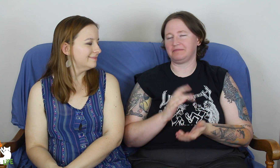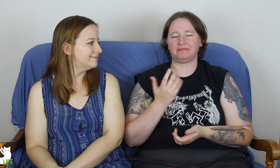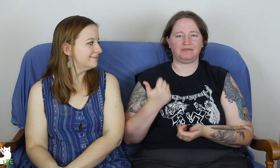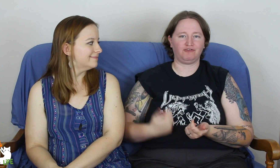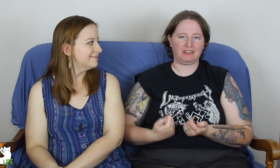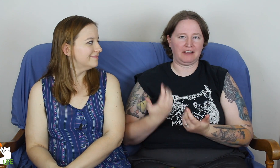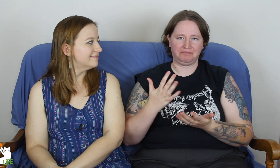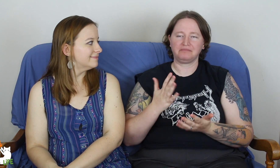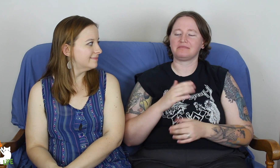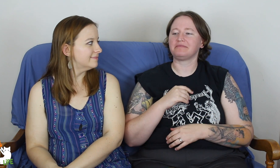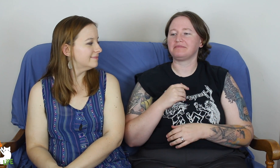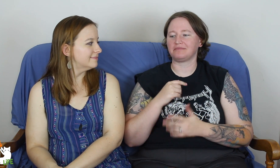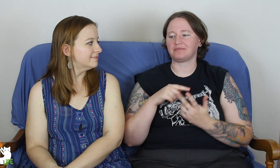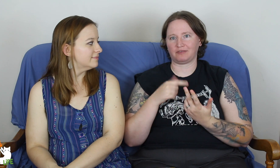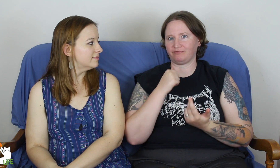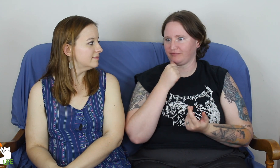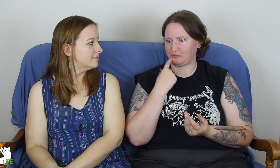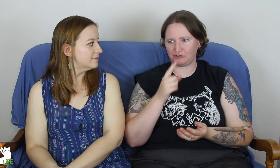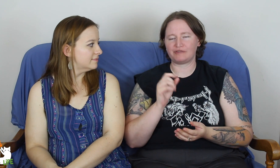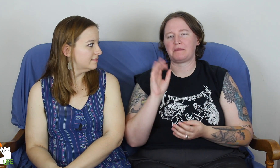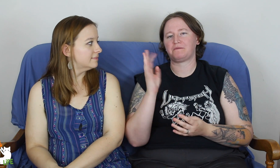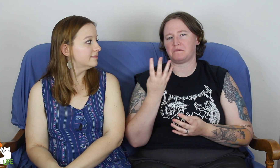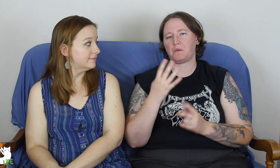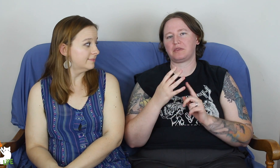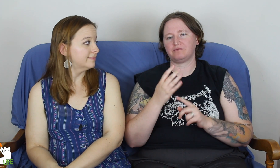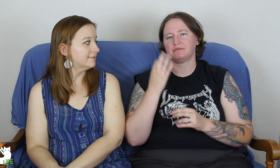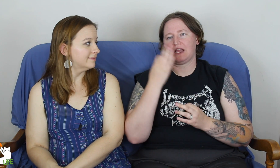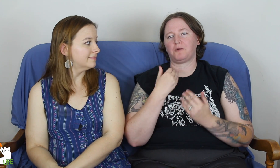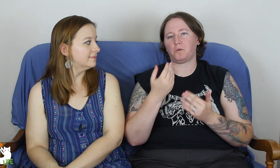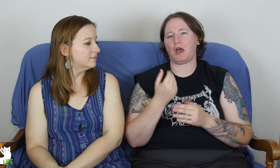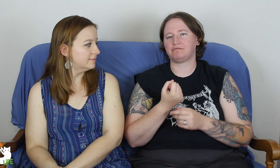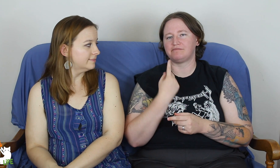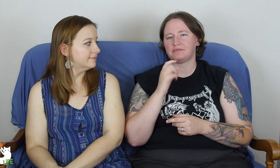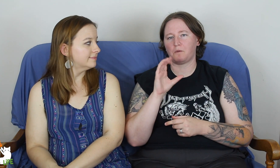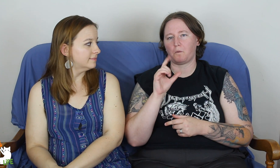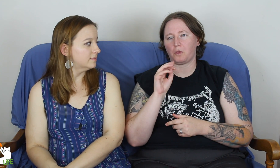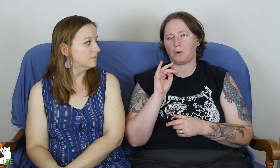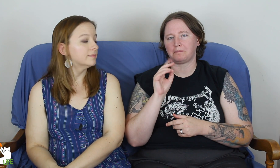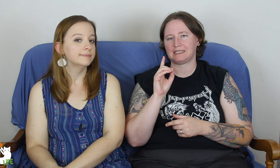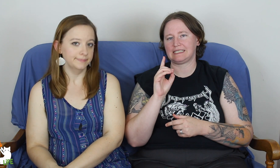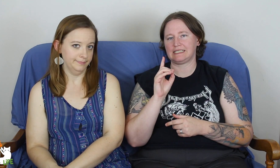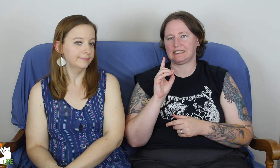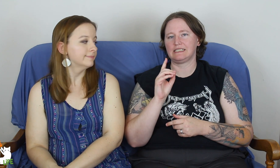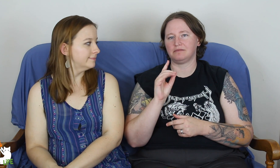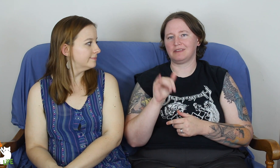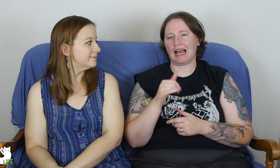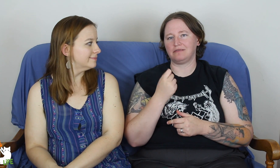No... okay. So we just did the shot and that didn't work. So then on the fourth try we decided to do Clomid.